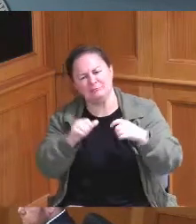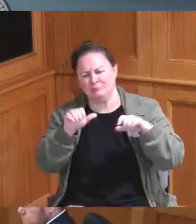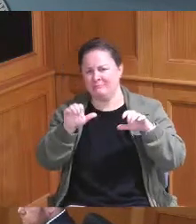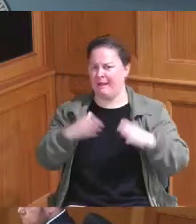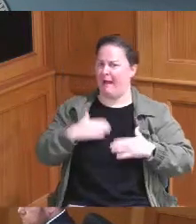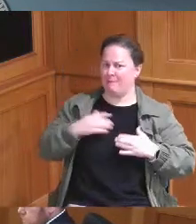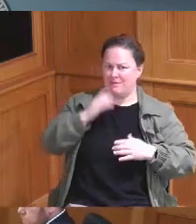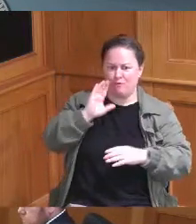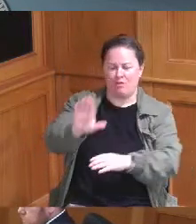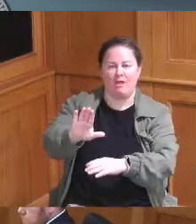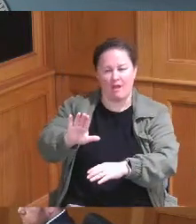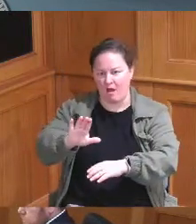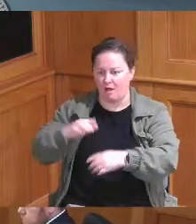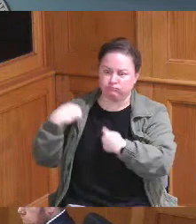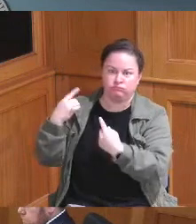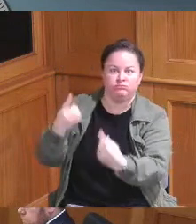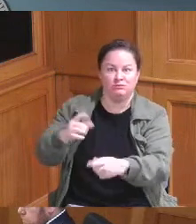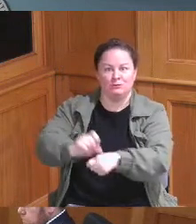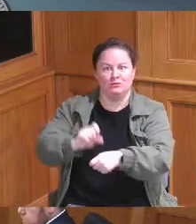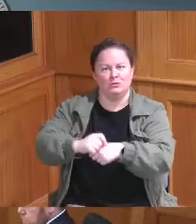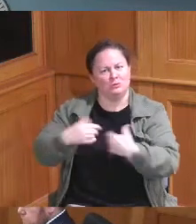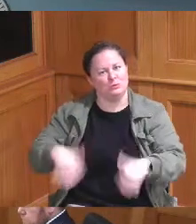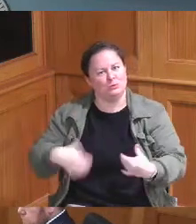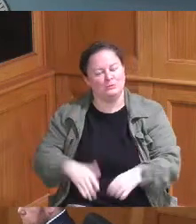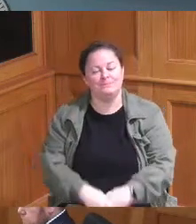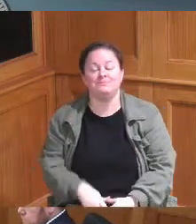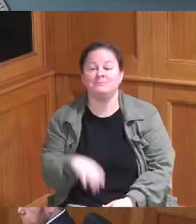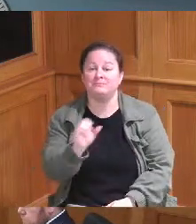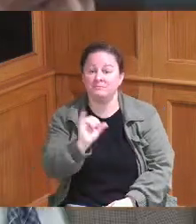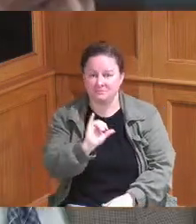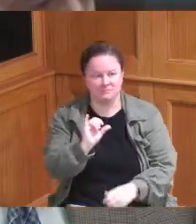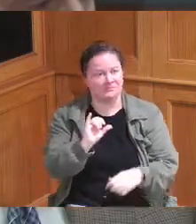two things I wanted to thank you for the Long View I haven't I've never seen that long view